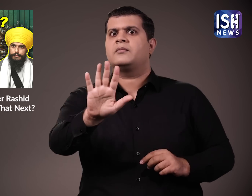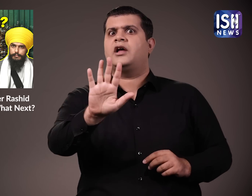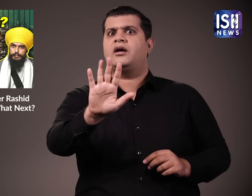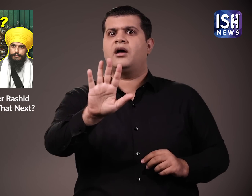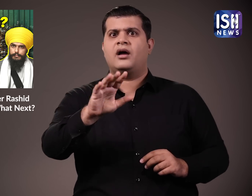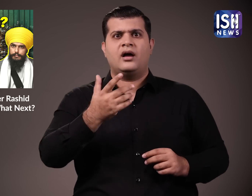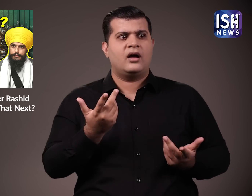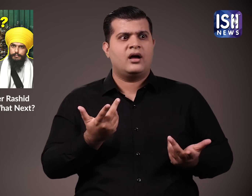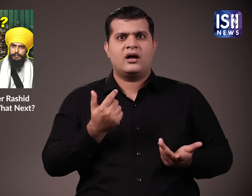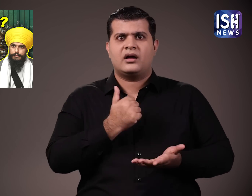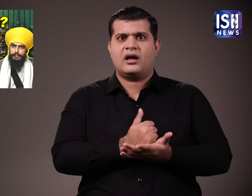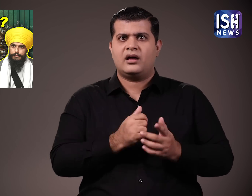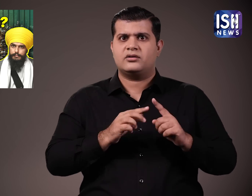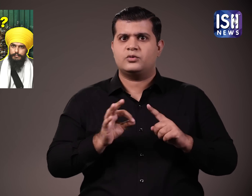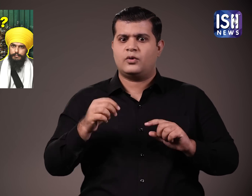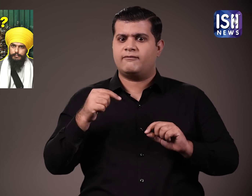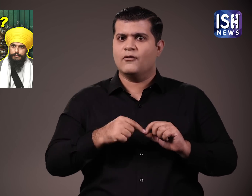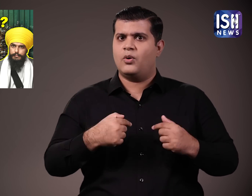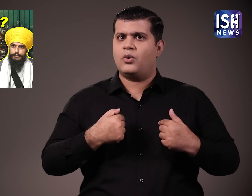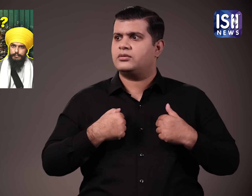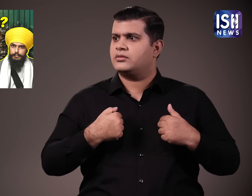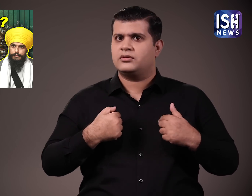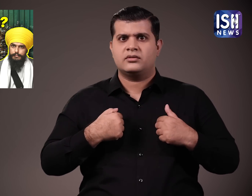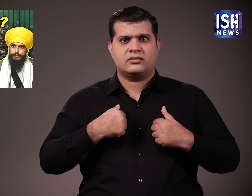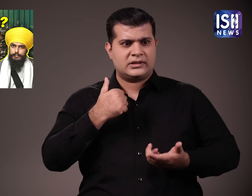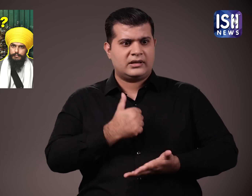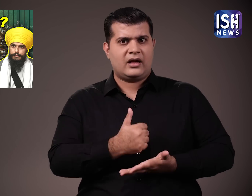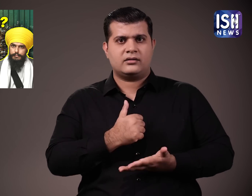Wait!!! As an Indian it is our right to vote.